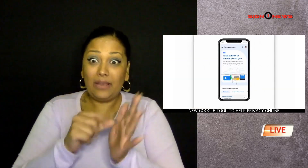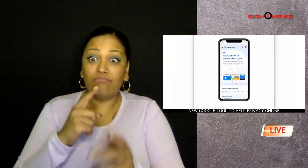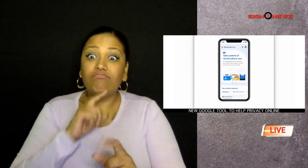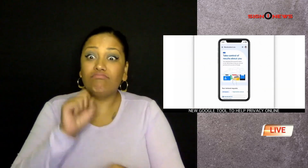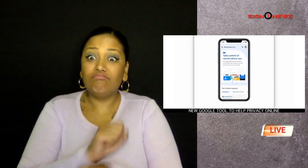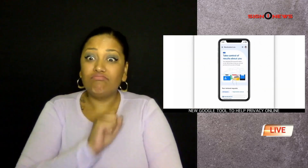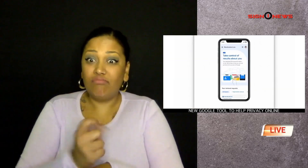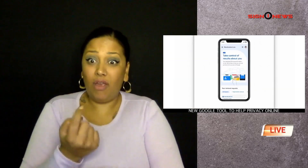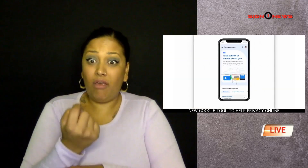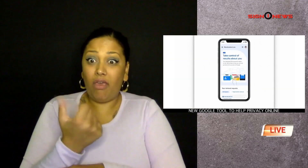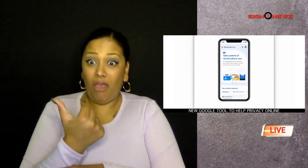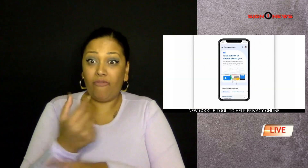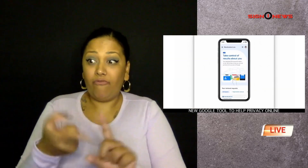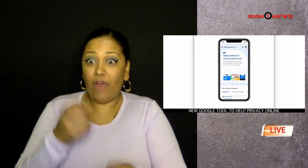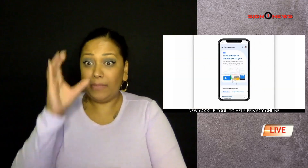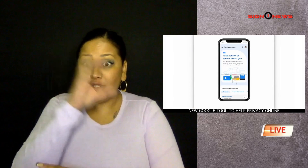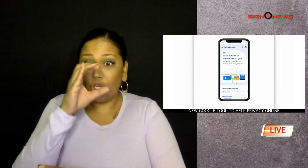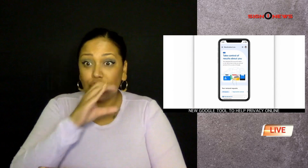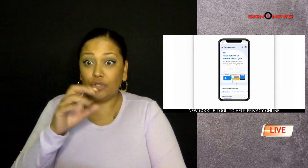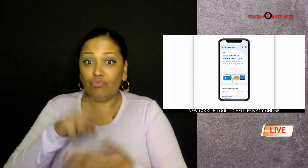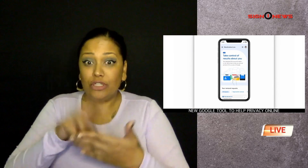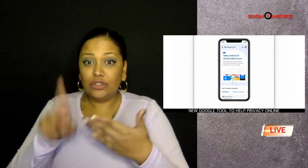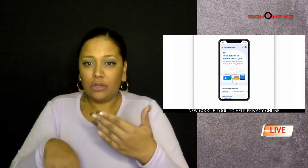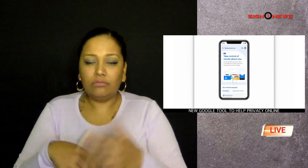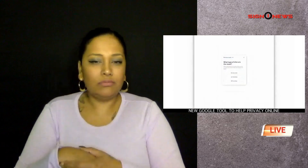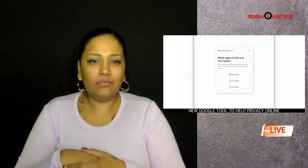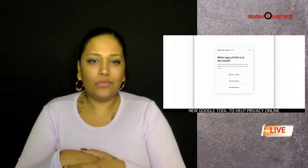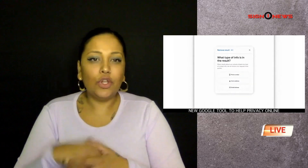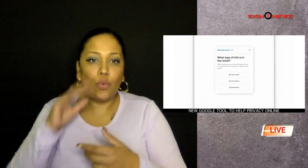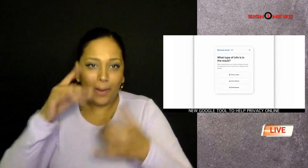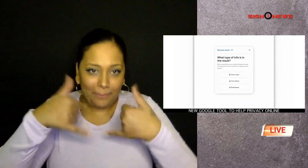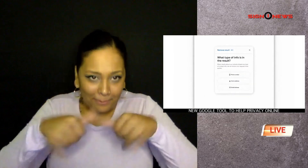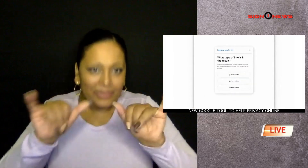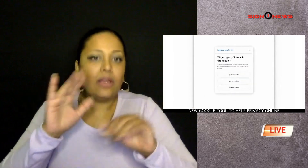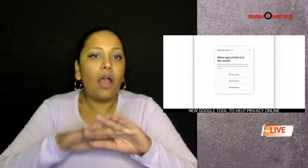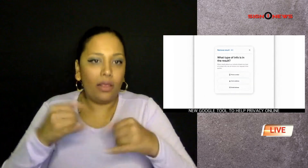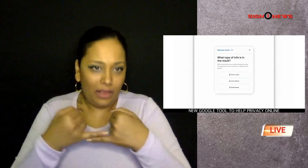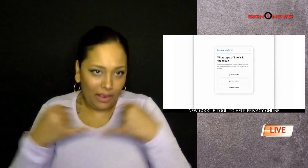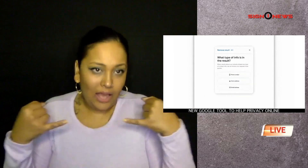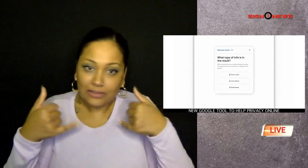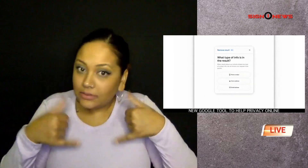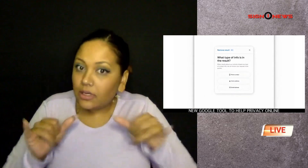However, the company admits that even if a page is removed from its search results, it will still be online.